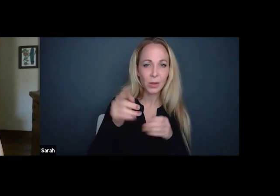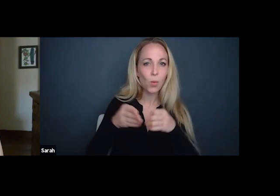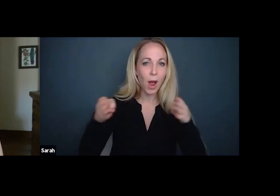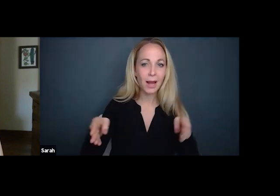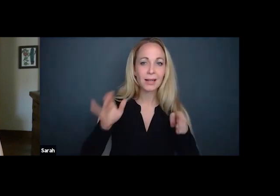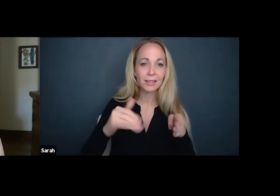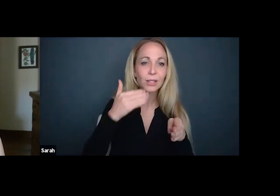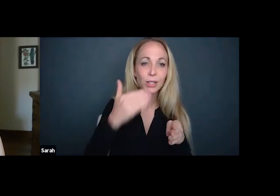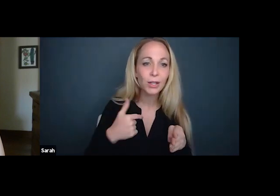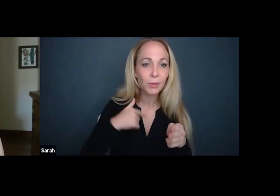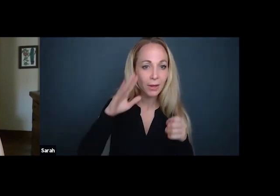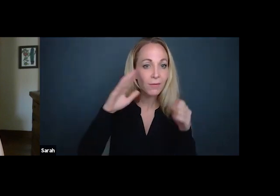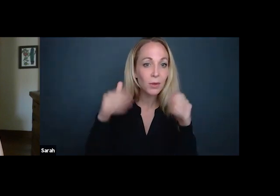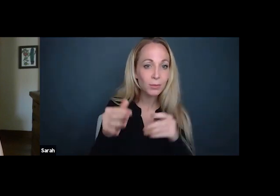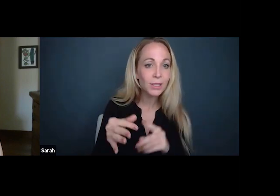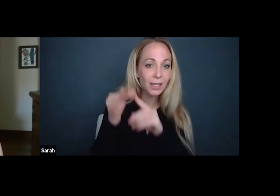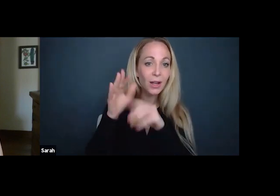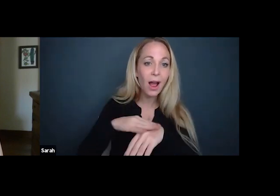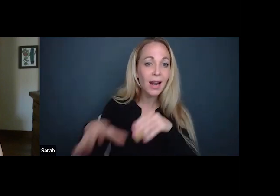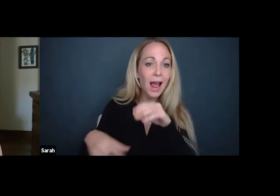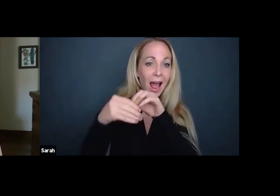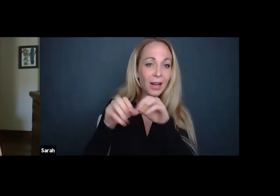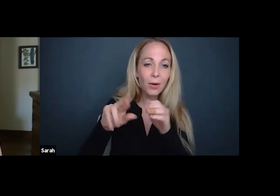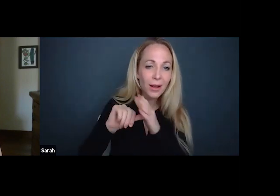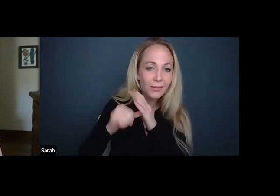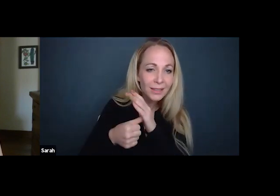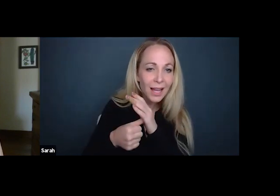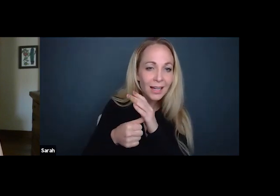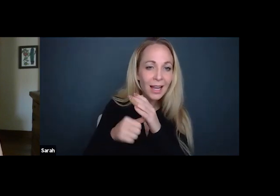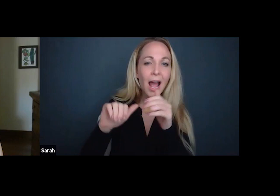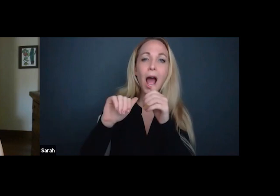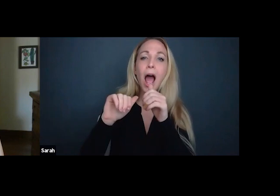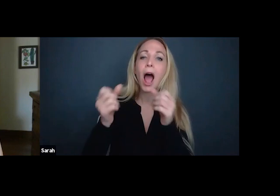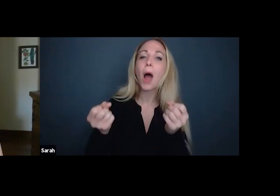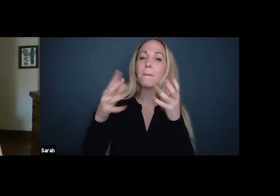So I focused particularly on adding in or emphasizing degrees of enclosure for students